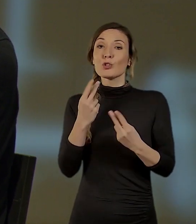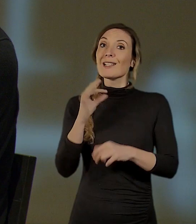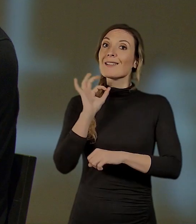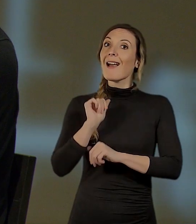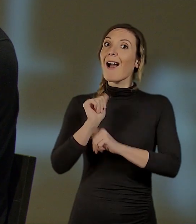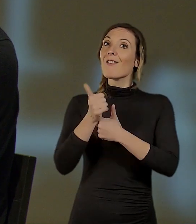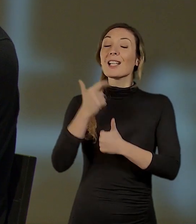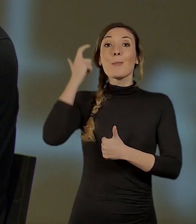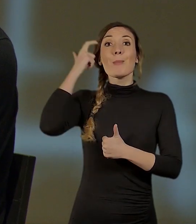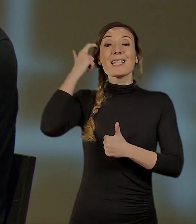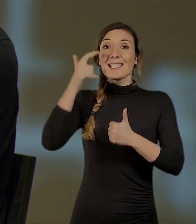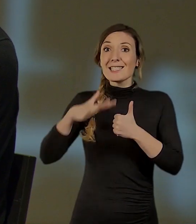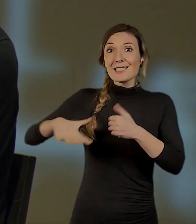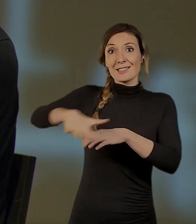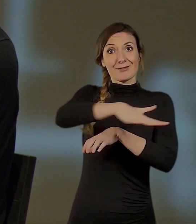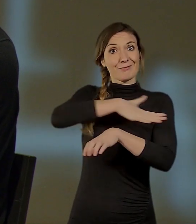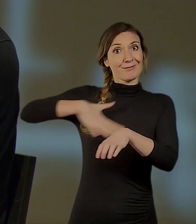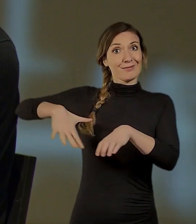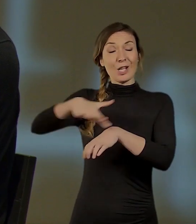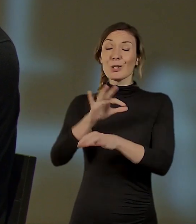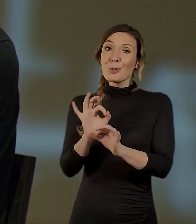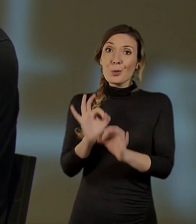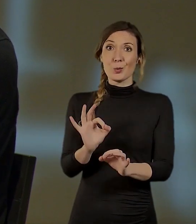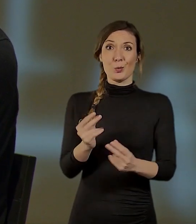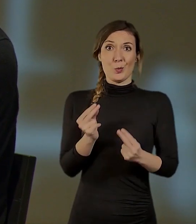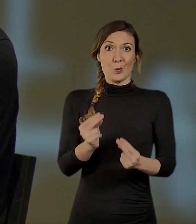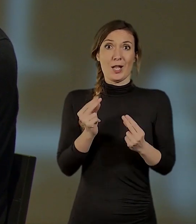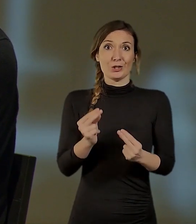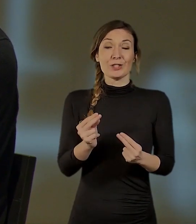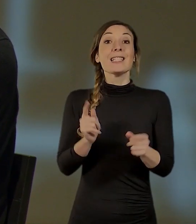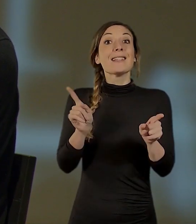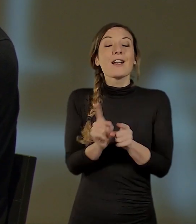city district. Or for the entire wider area along the Vltava.